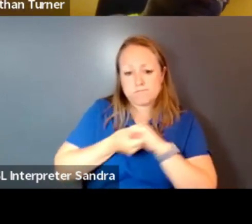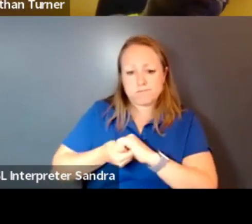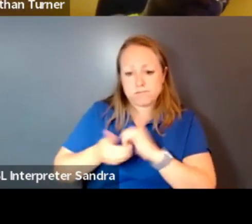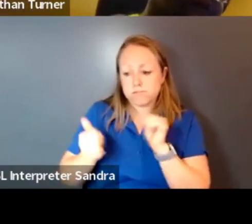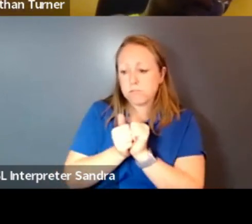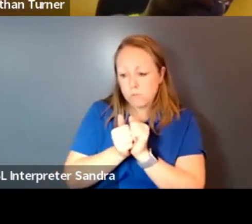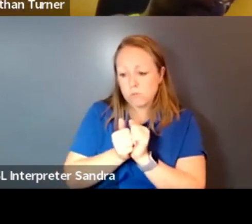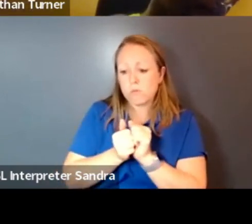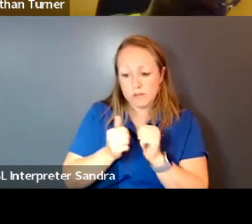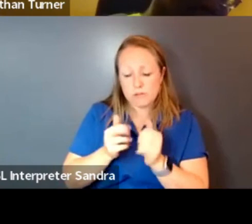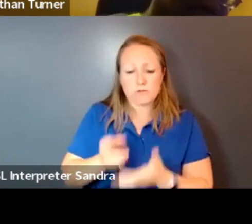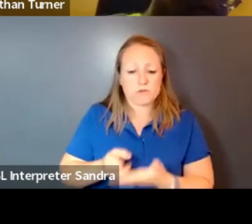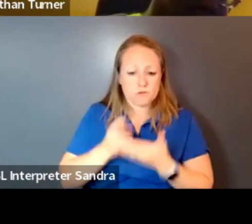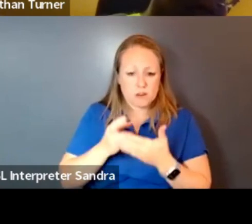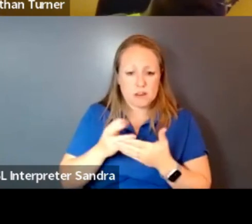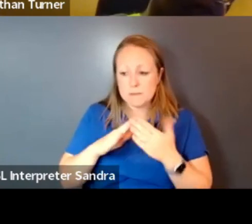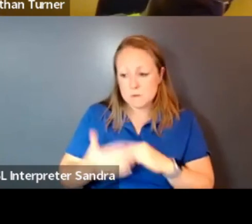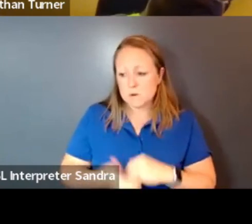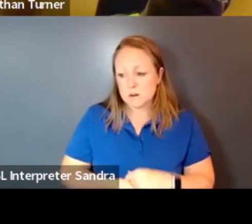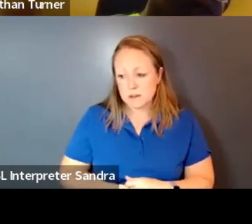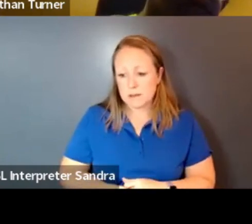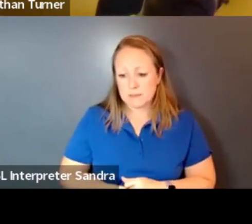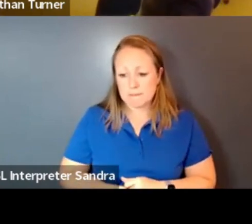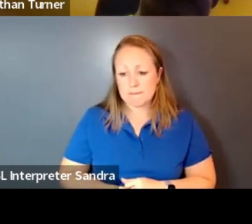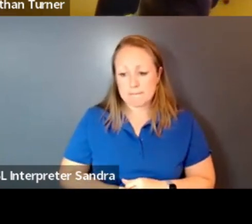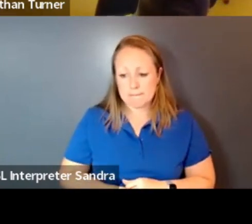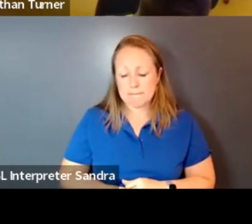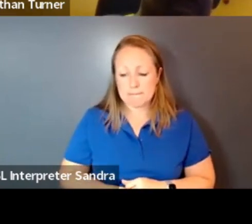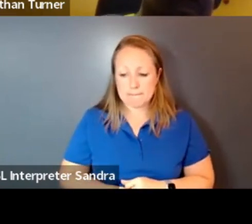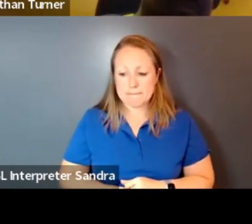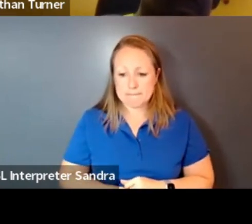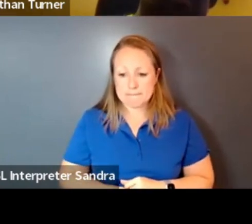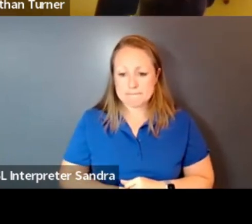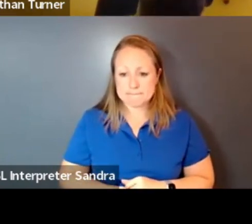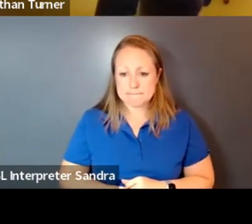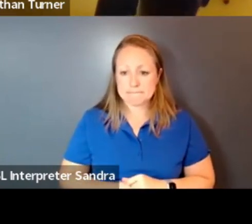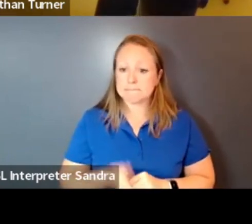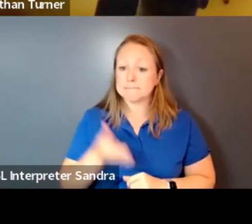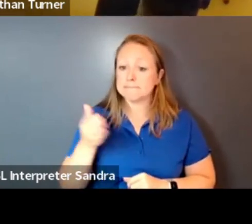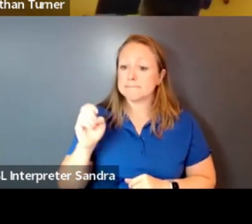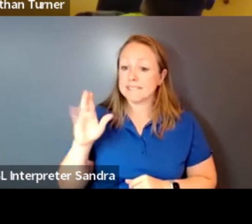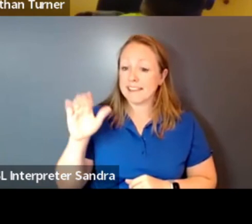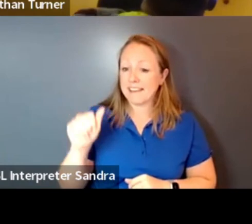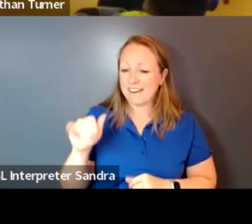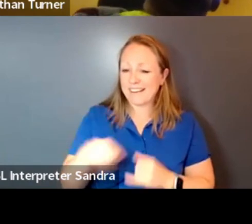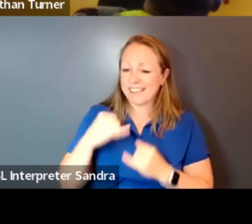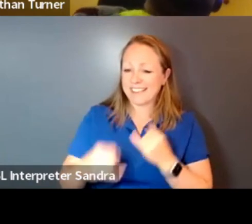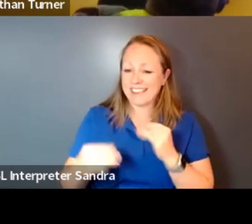Bevin Croft: Very, thank you. Thank you, Nate, for dropping that. Erica, you get the last word on this. And I'll turn things over to Alixe.